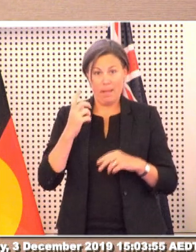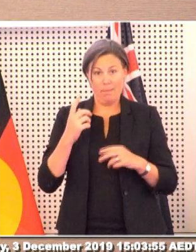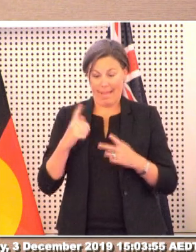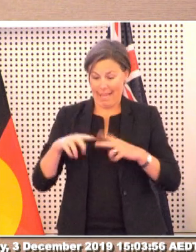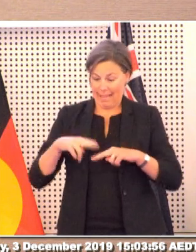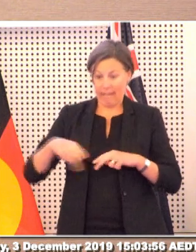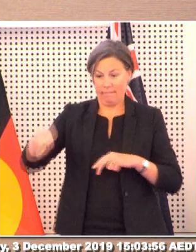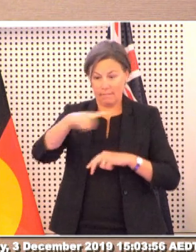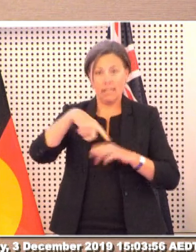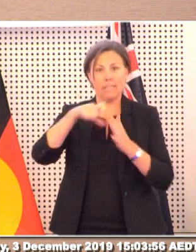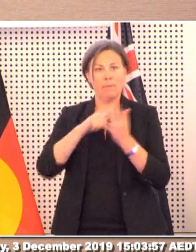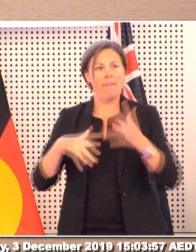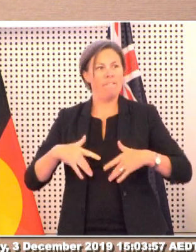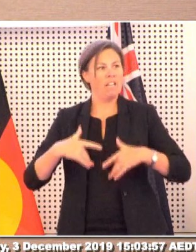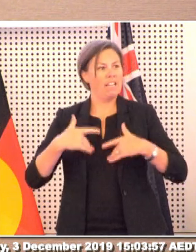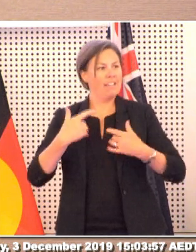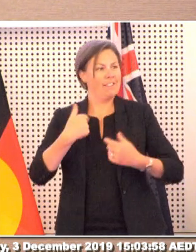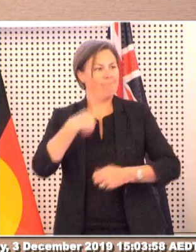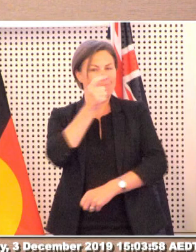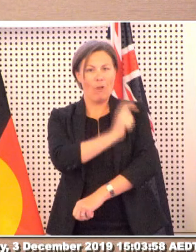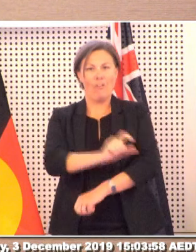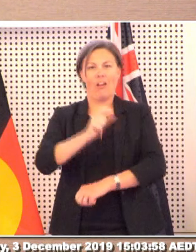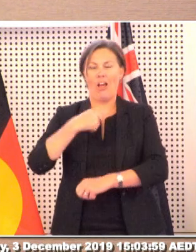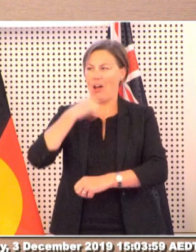encouraged to speak up, where they’re encouraged to be part of making the house